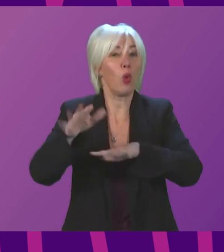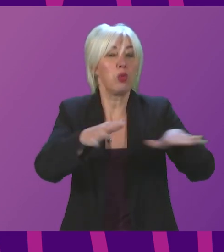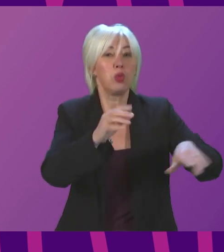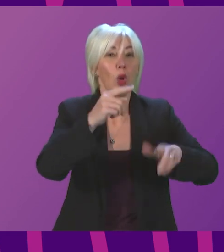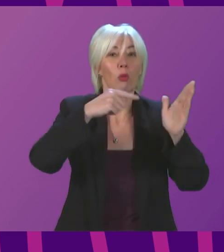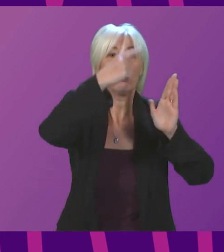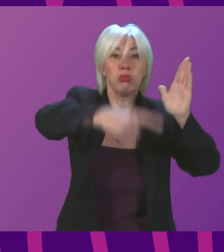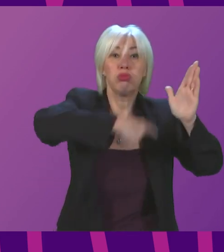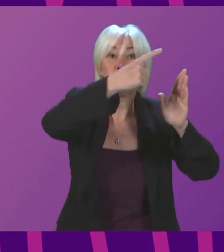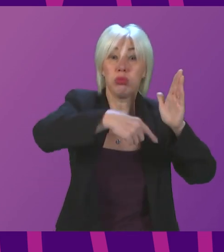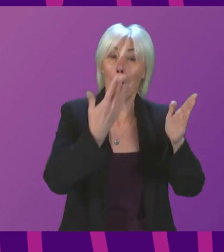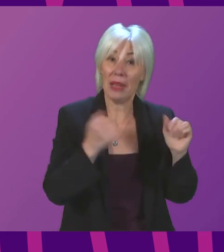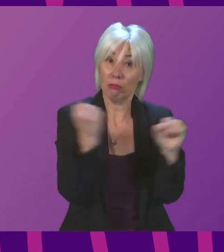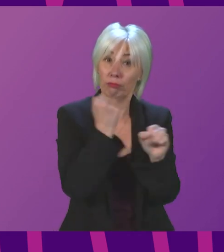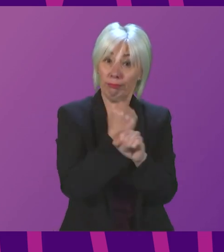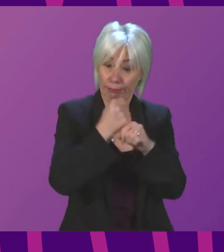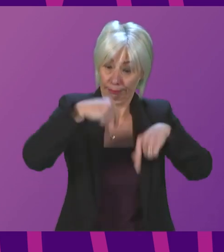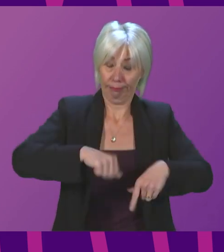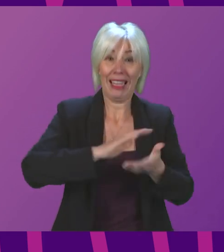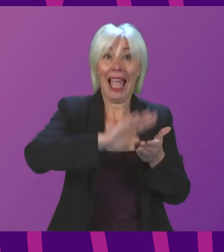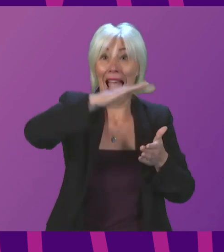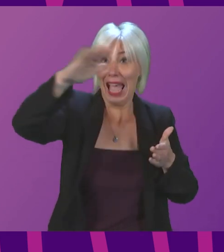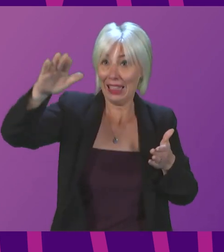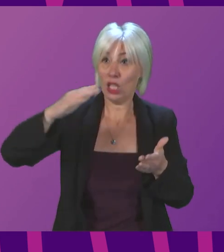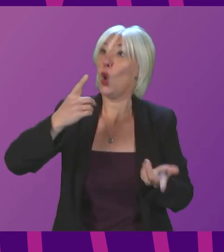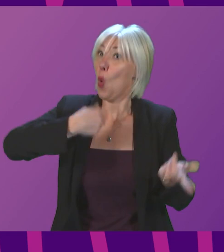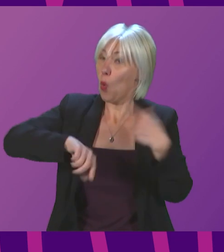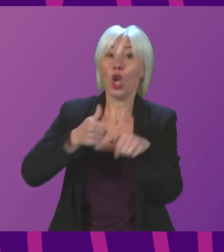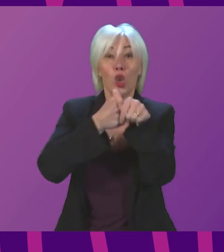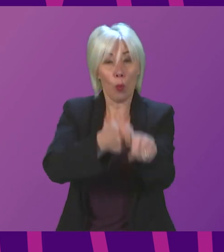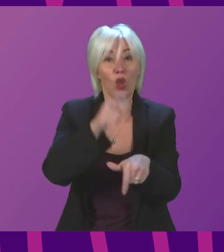in the Highlands. That is the kind of investment that we are supporting and the kind of work